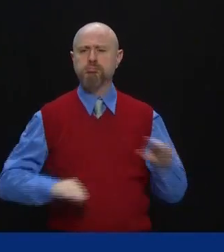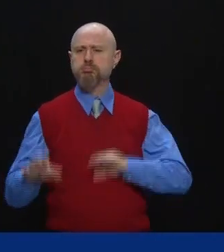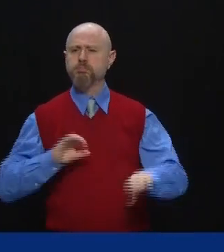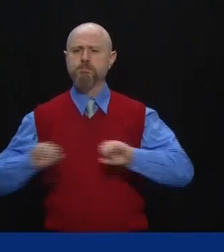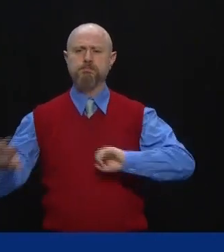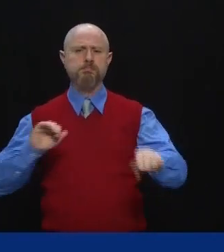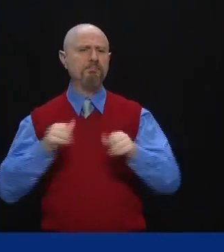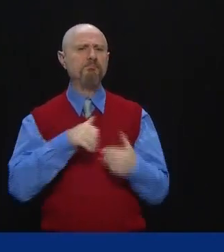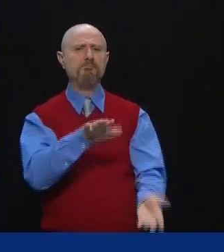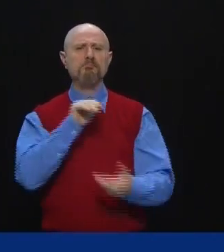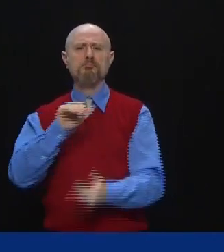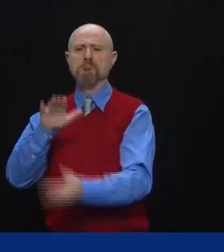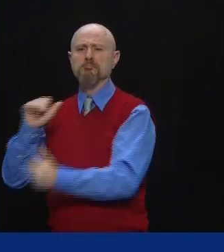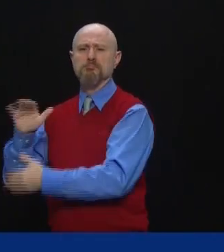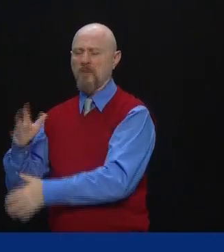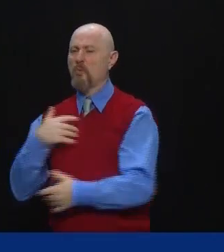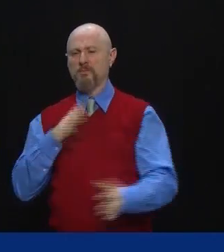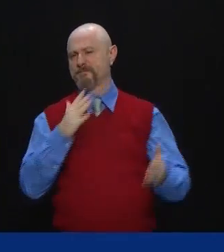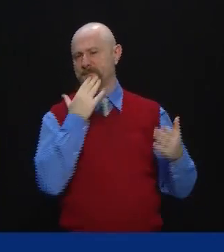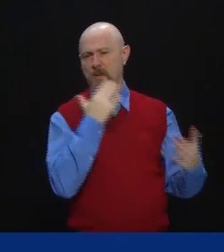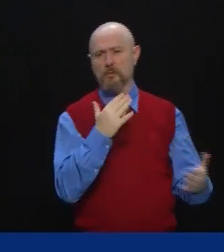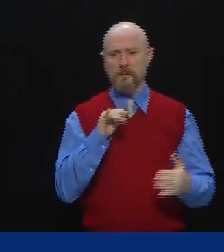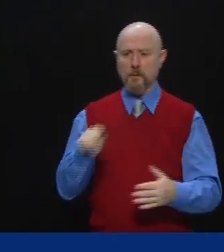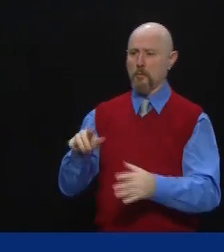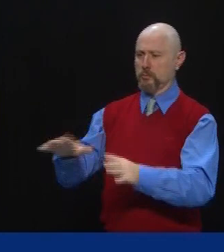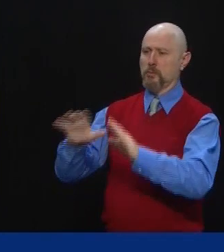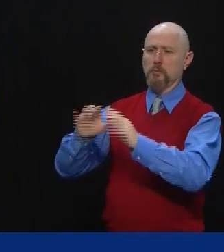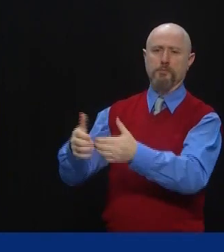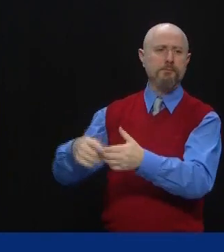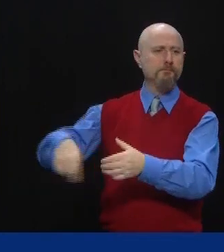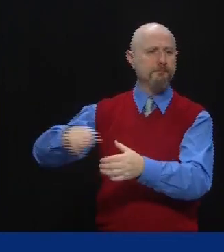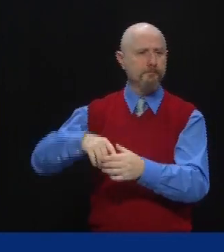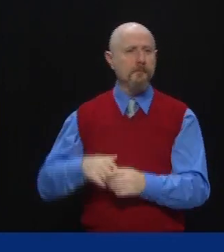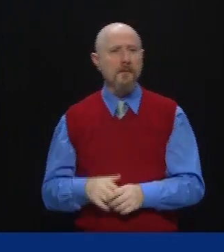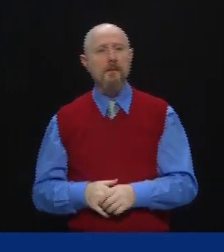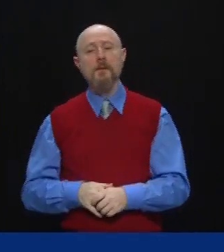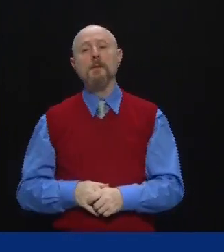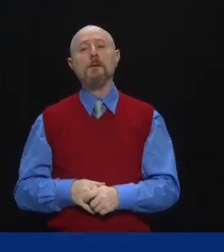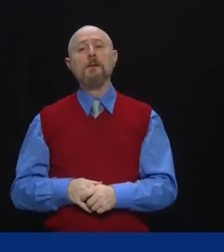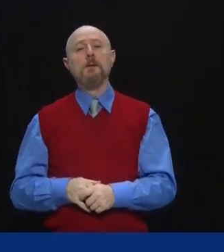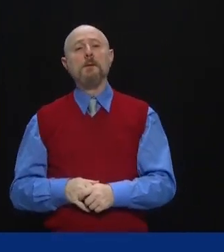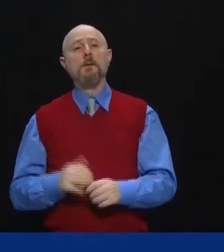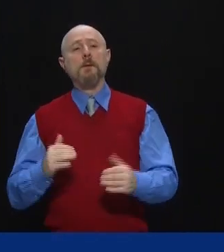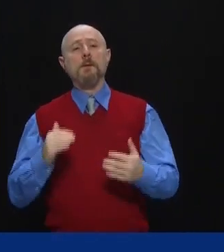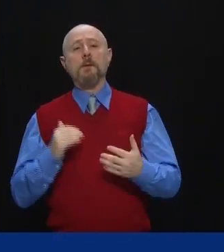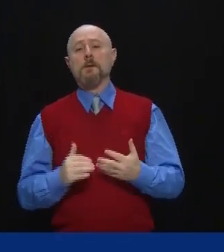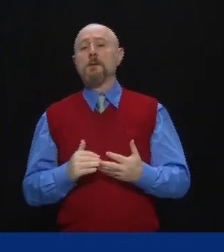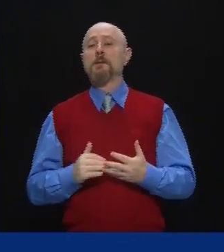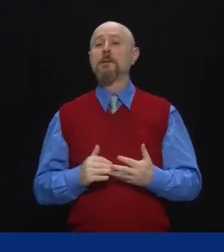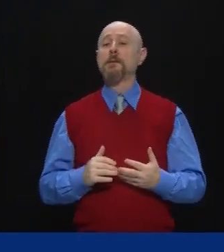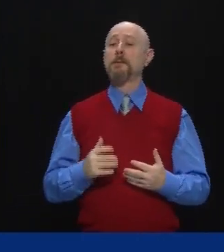OPERATION TO GET THESE ORDERED SECURED DELIVERS GET THEM IN THE HANDS OF PEOPLE WHO NEED TO HAVE THEM. THANK YOU TO YOU AND YOUR TEAM.